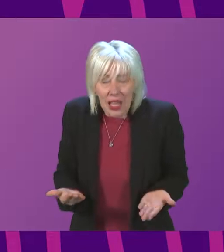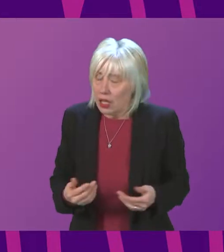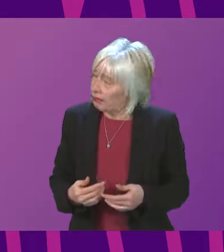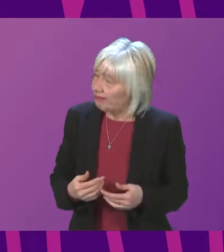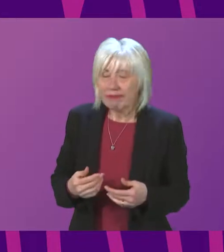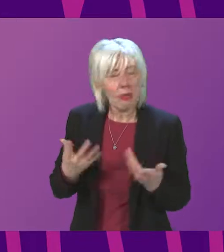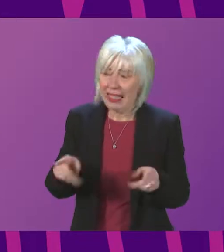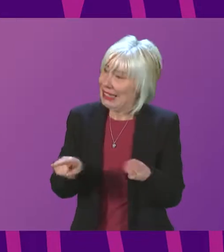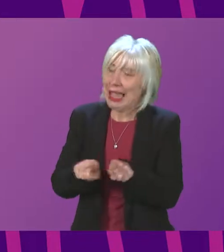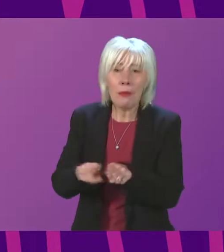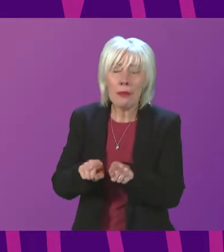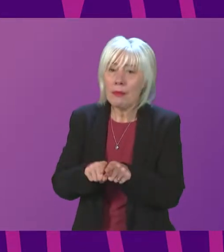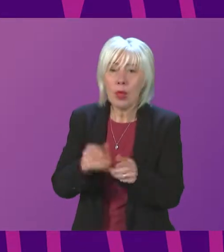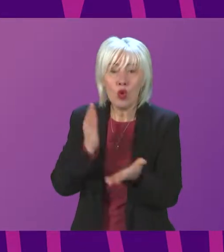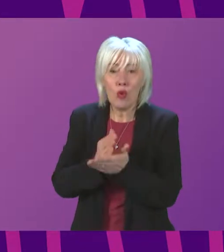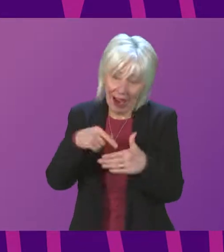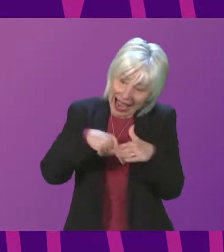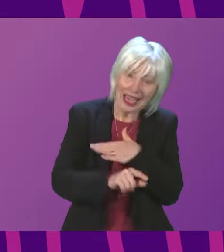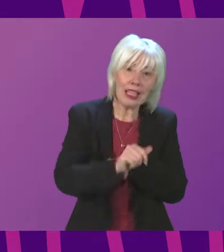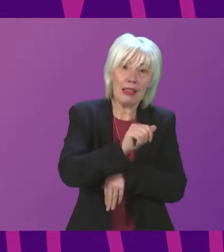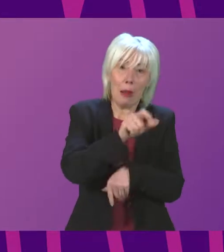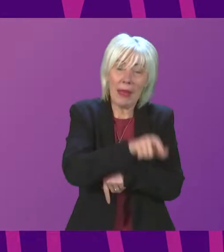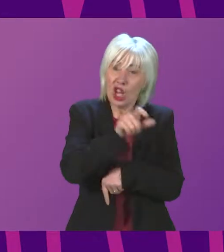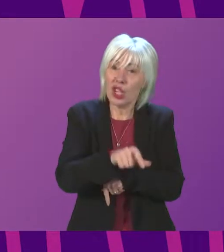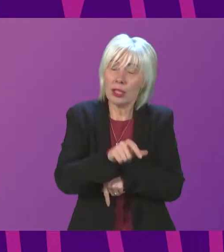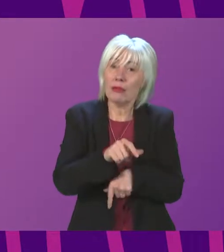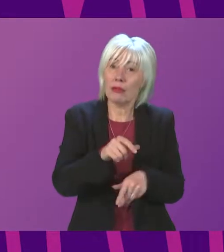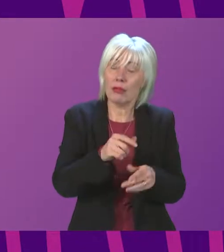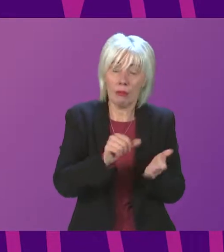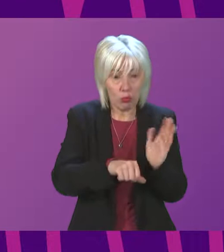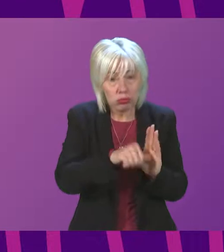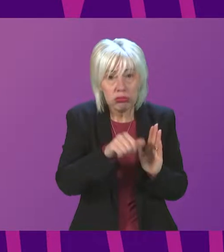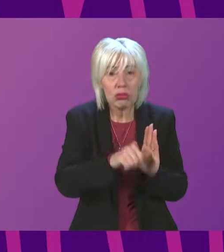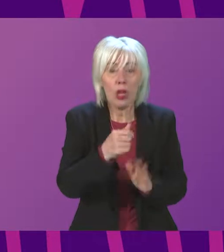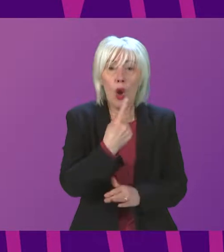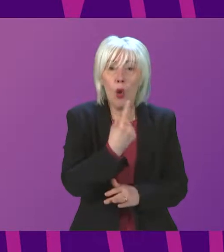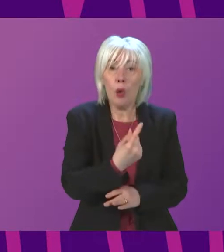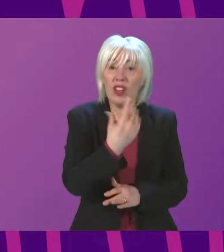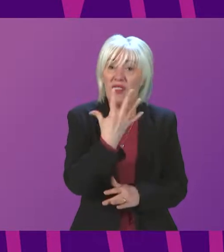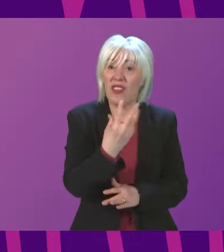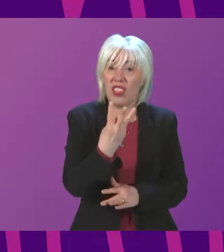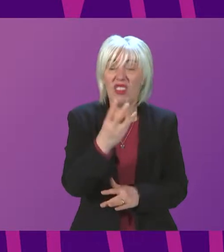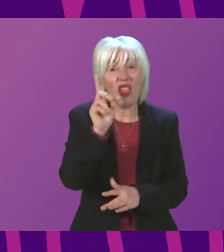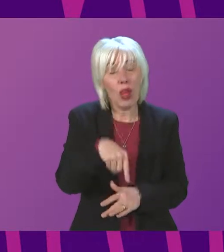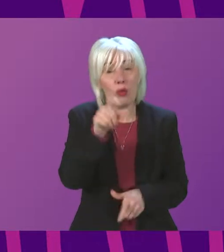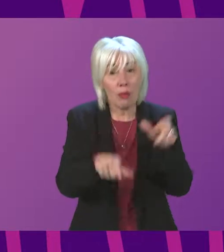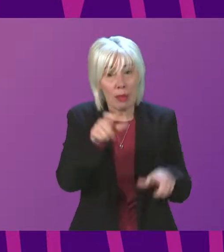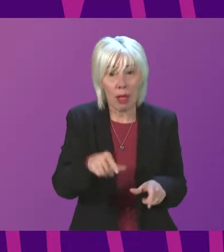The same is true for in-patient procedures. Under the Government’s plan, as many as 153,000 people could be on a waiting list,